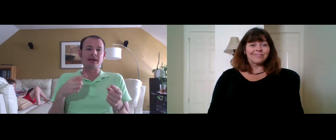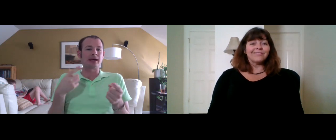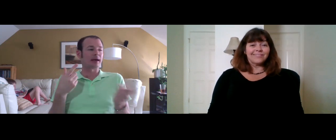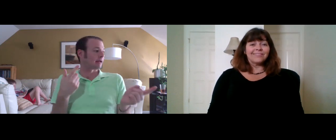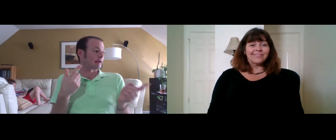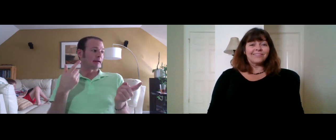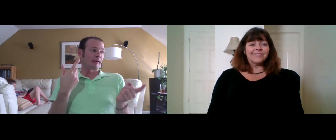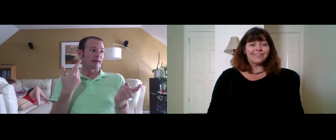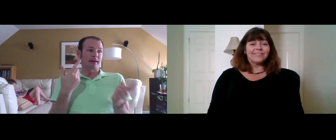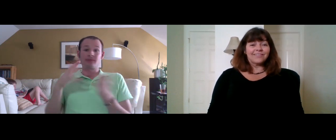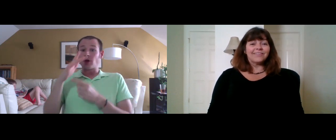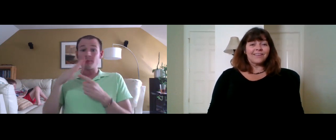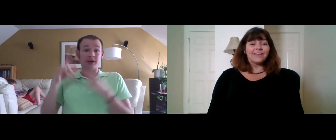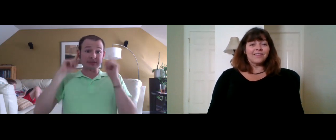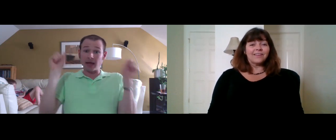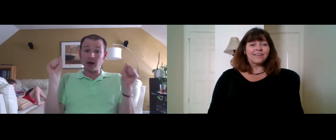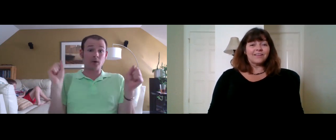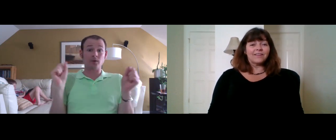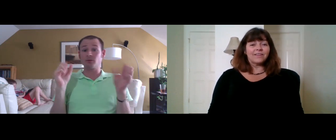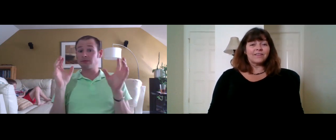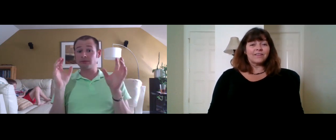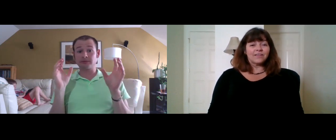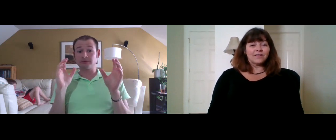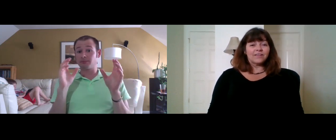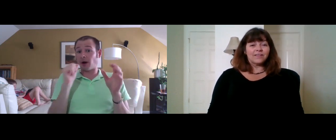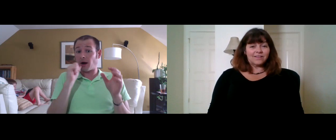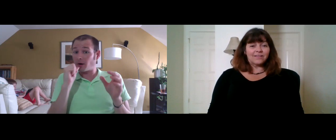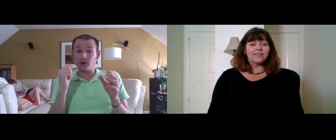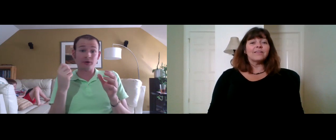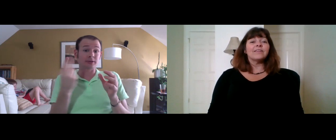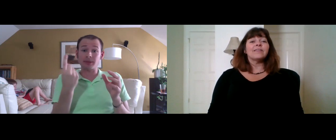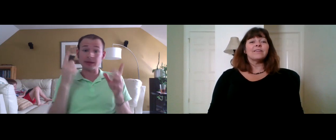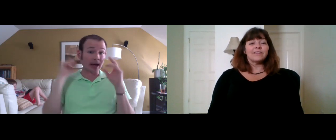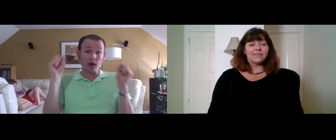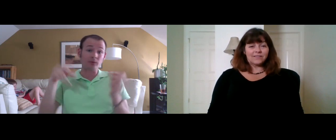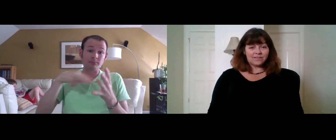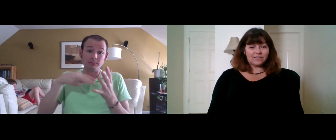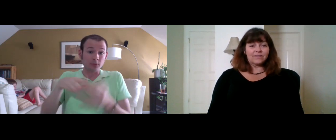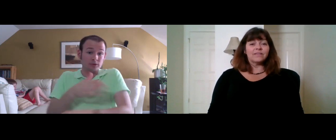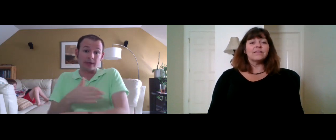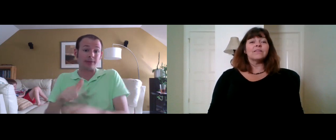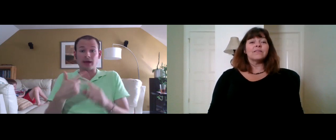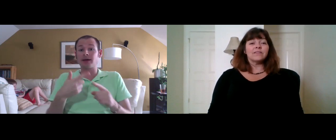If it's loud or we are at a bar, or the music is loud